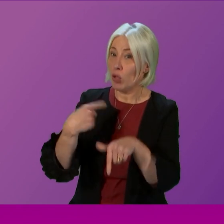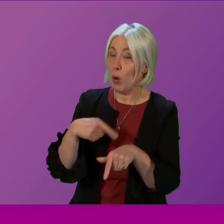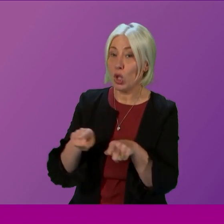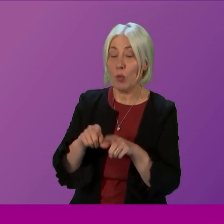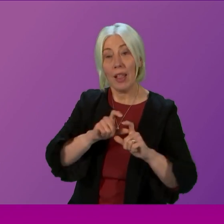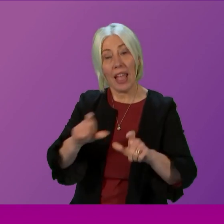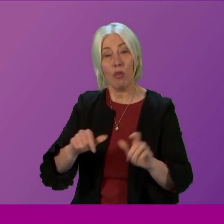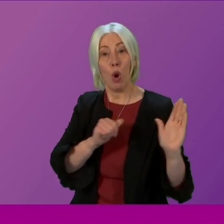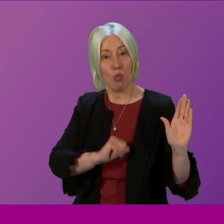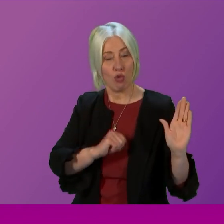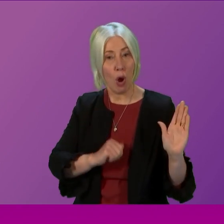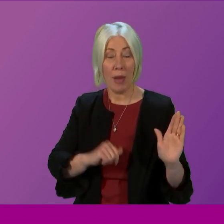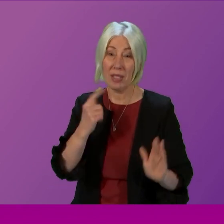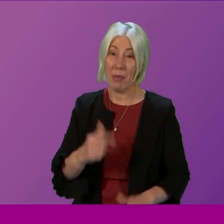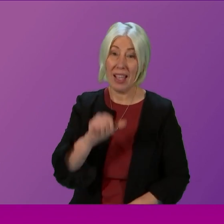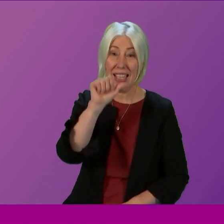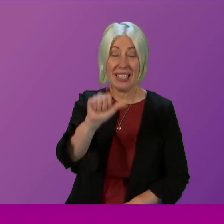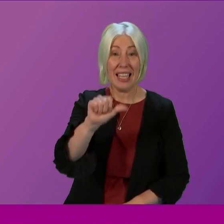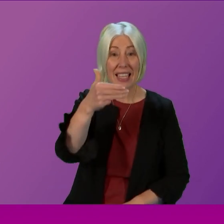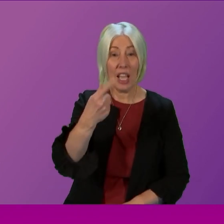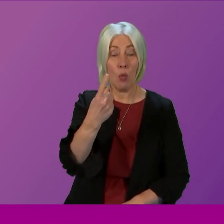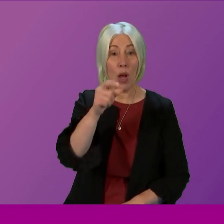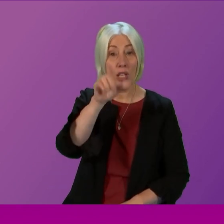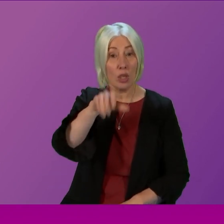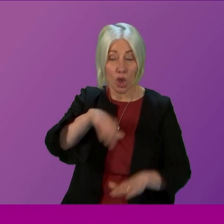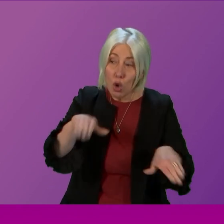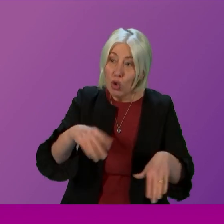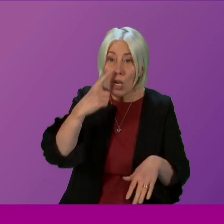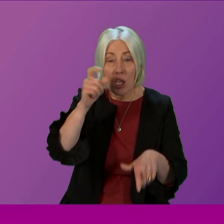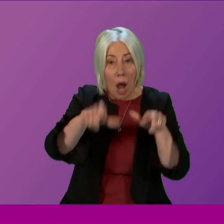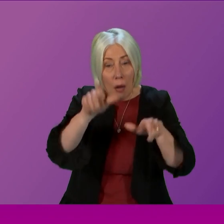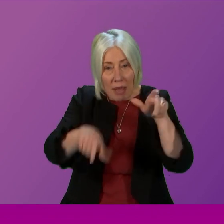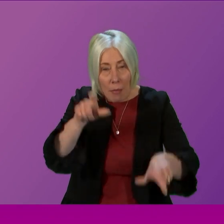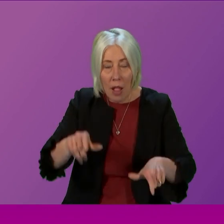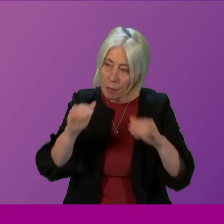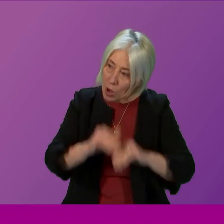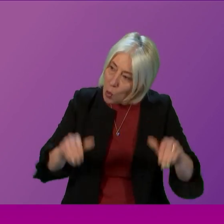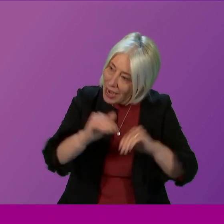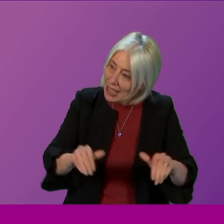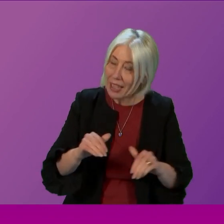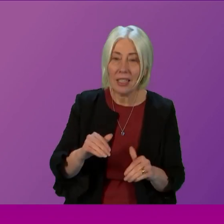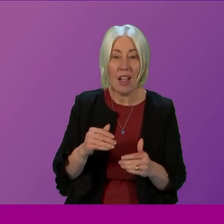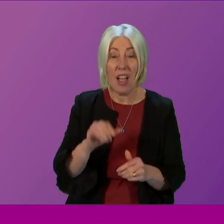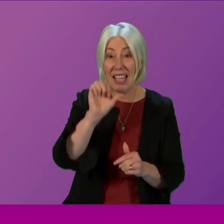Unfortunately, 691 children and young people are waiting for foster care—up from 461 in 12